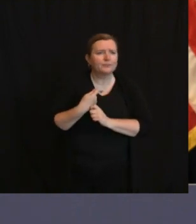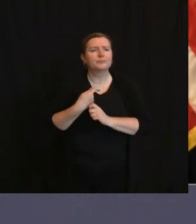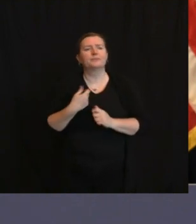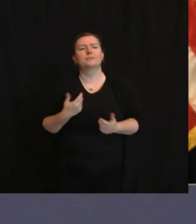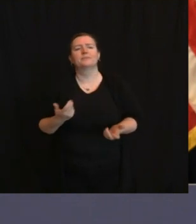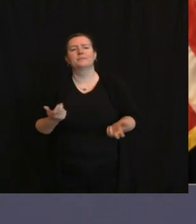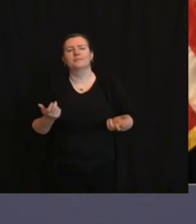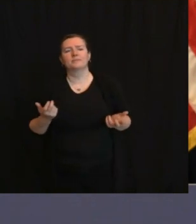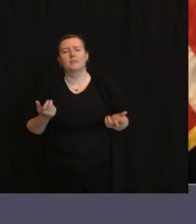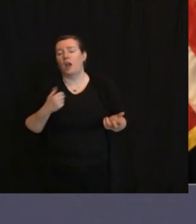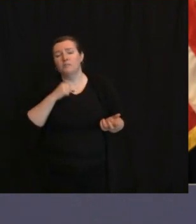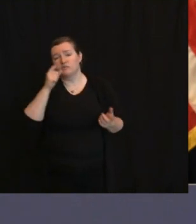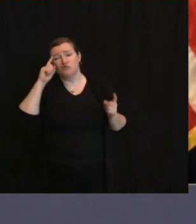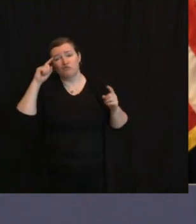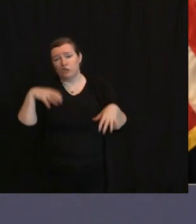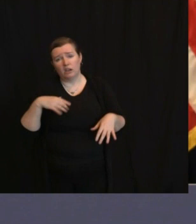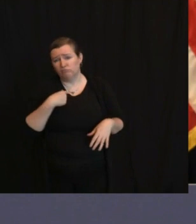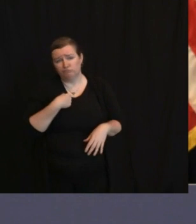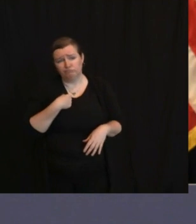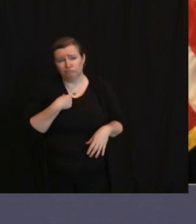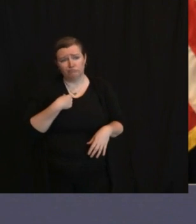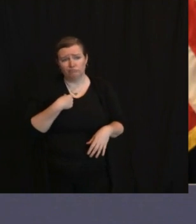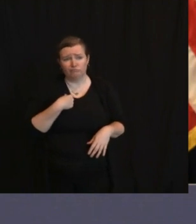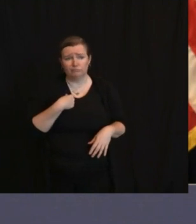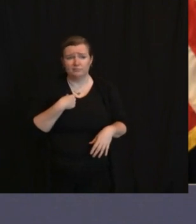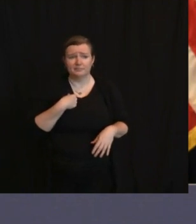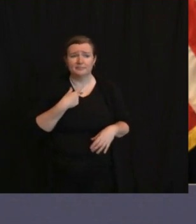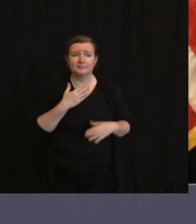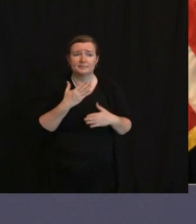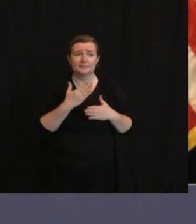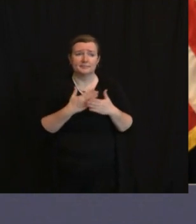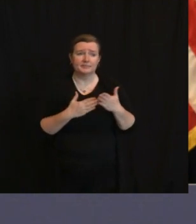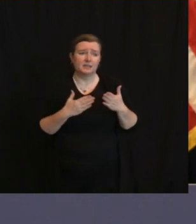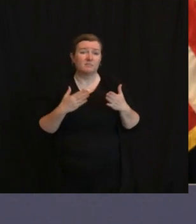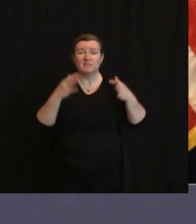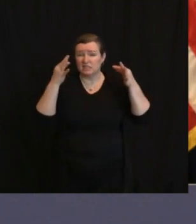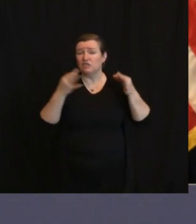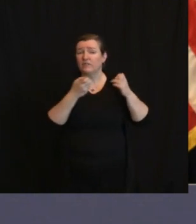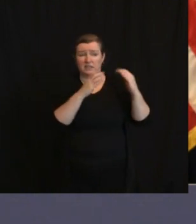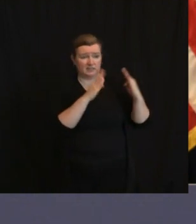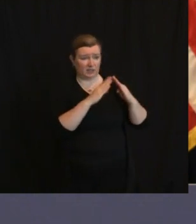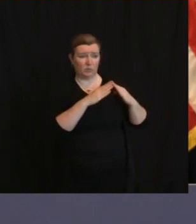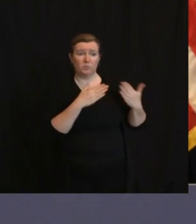TERMS OF CRAFT OR CLOTHING OR PARKS OR GOLF IS SHOCKING TO US.